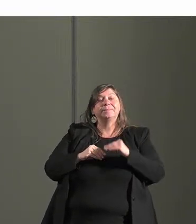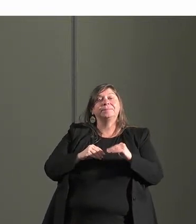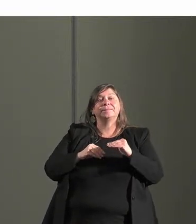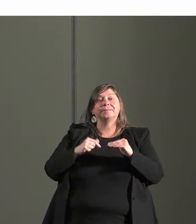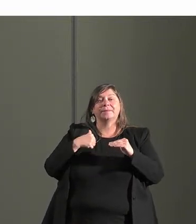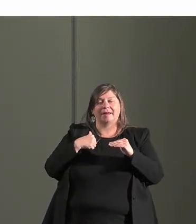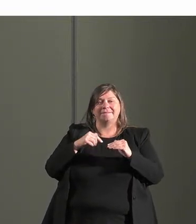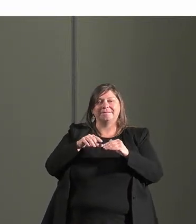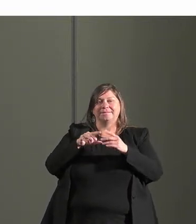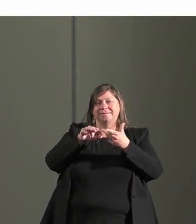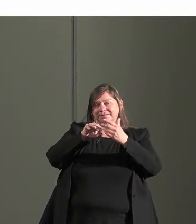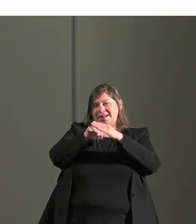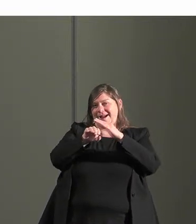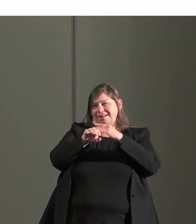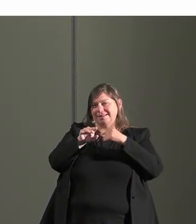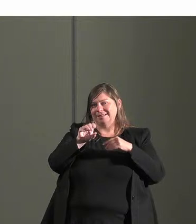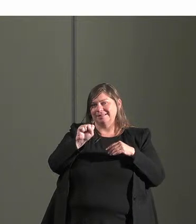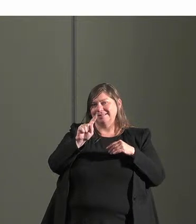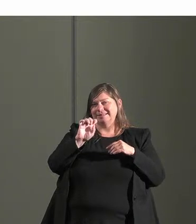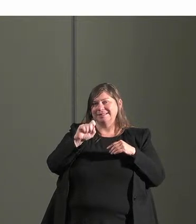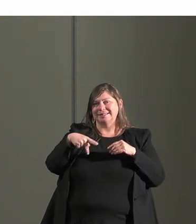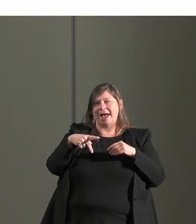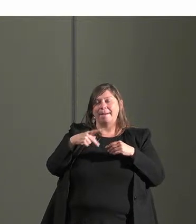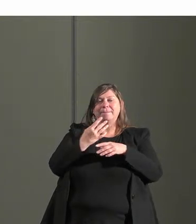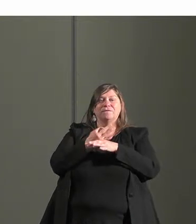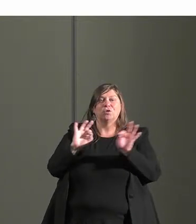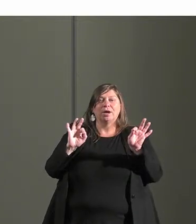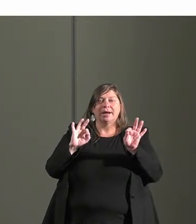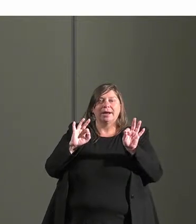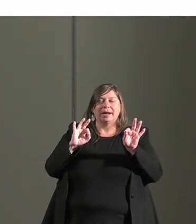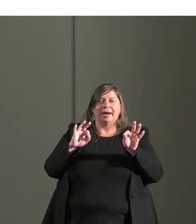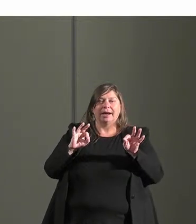well. And we also have the ability to do access step free